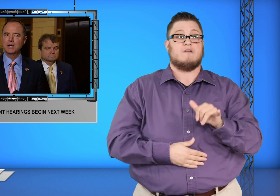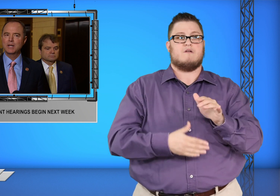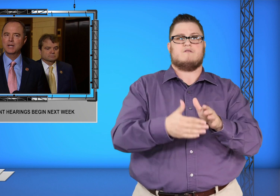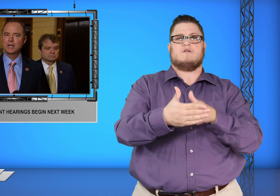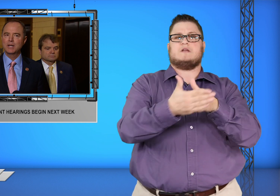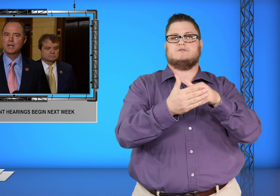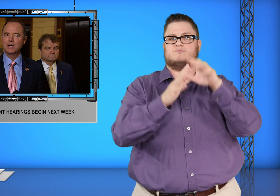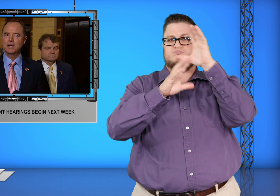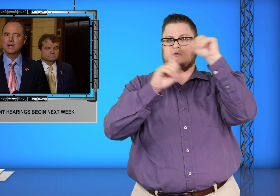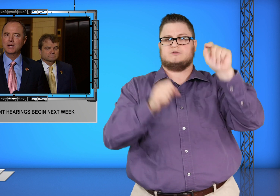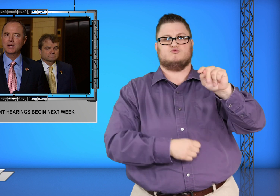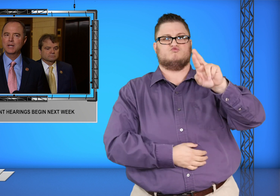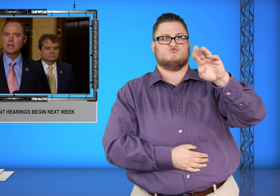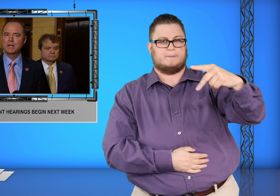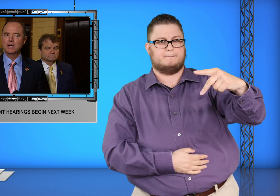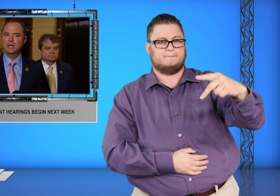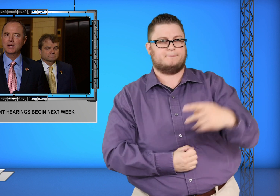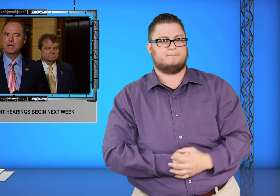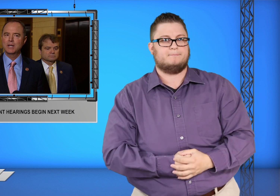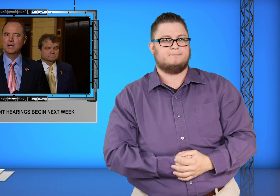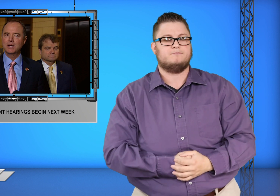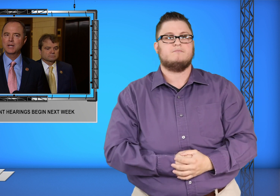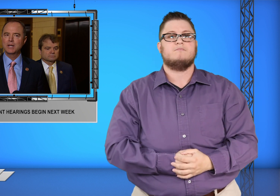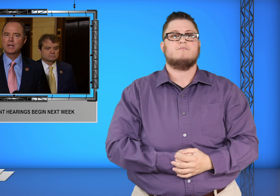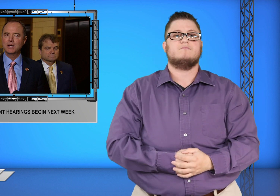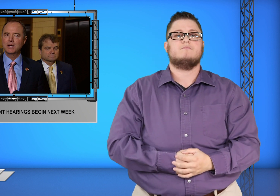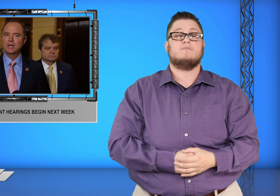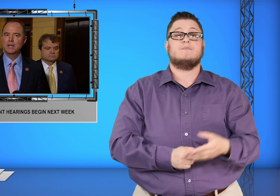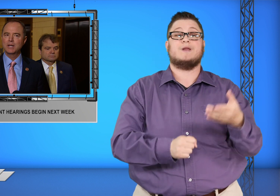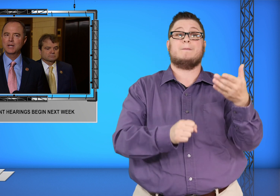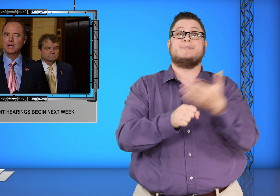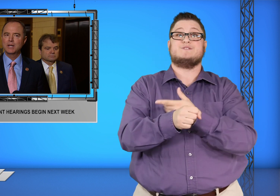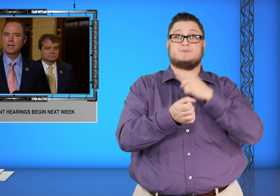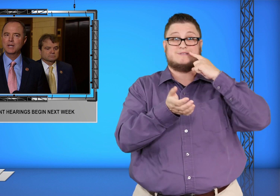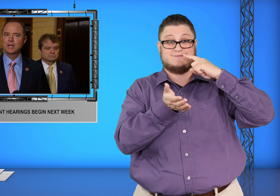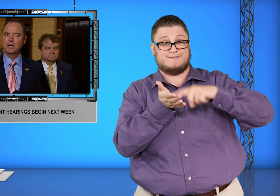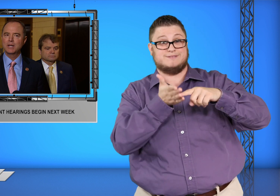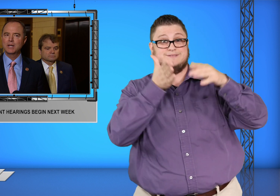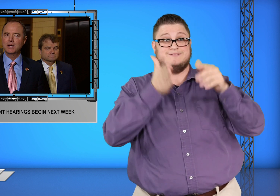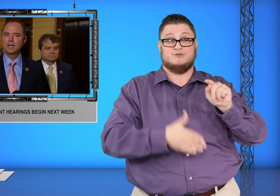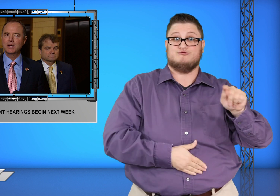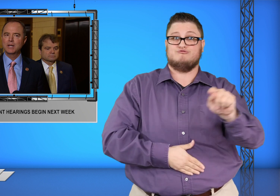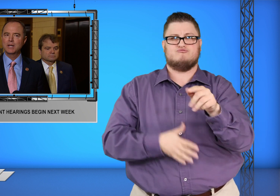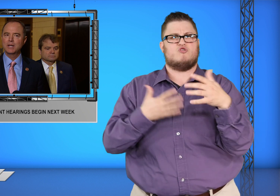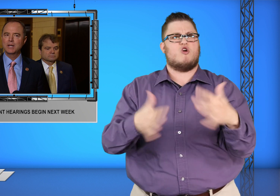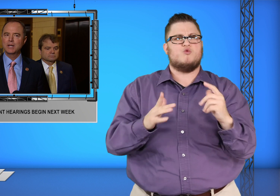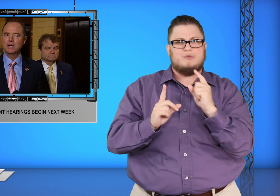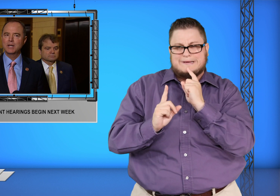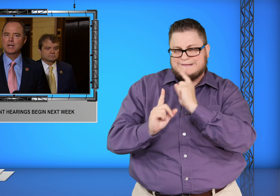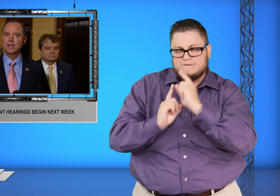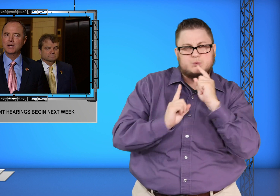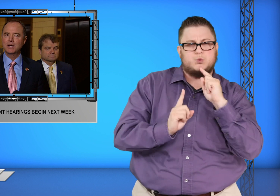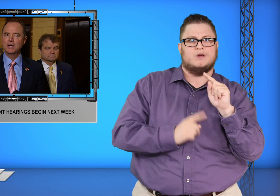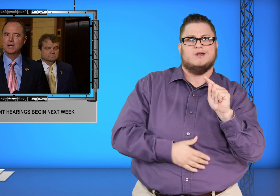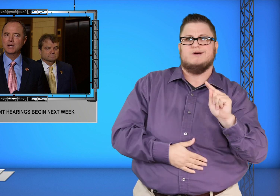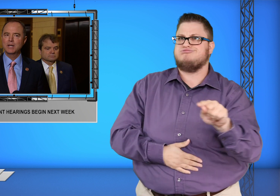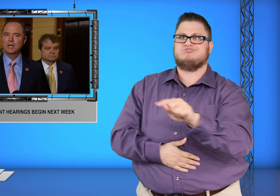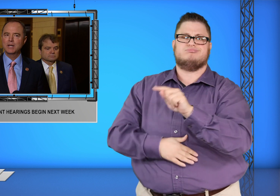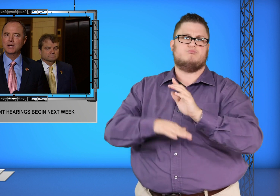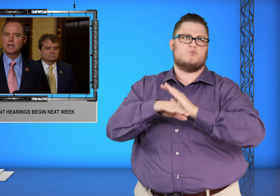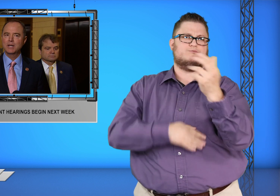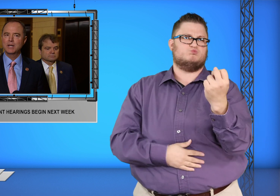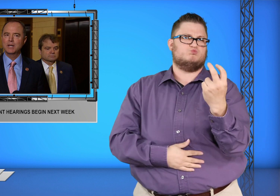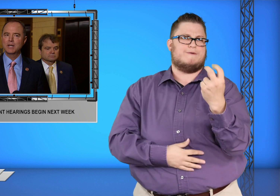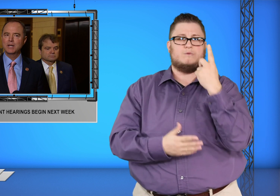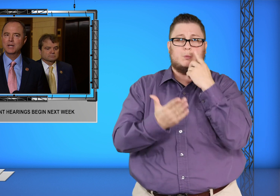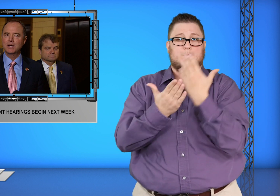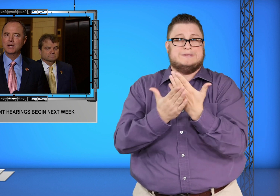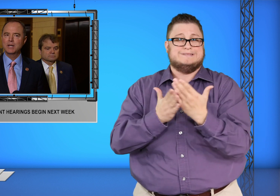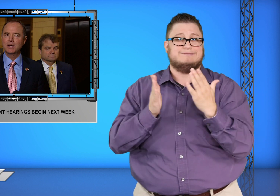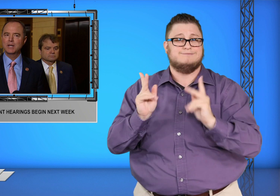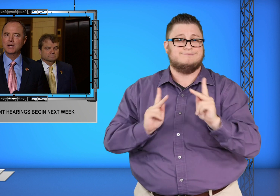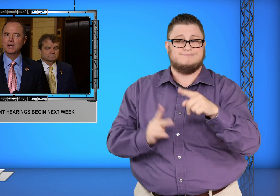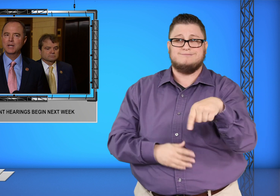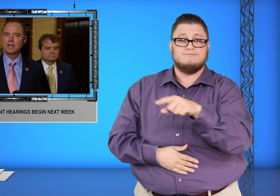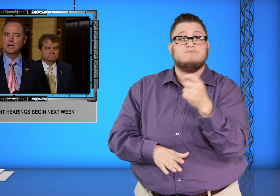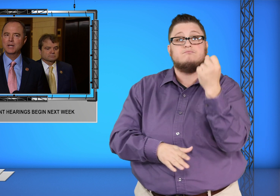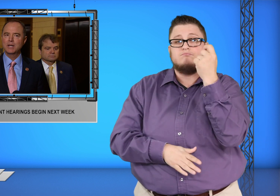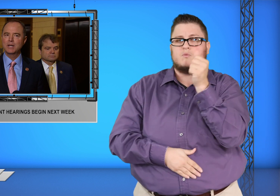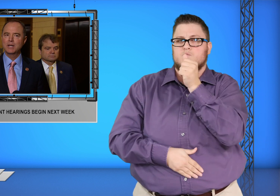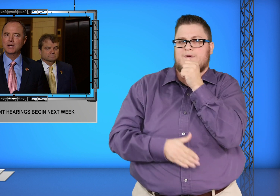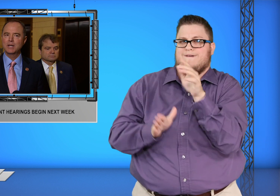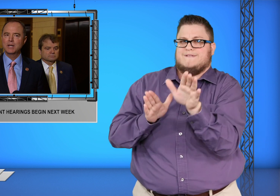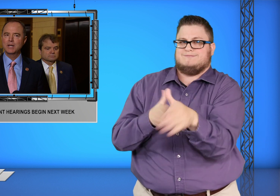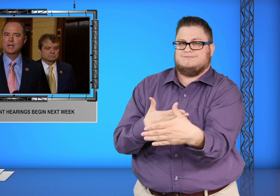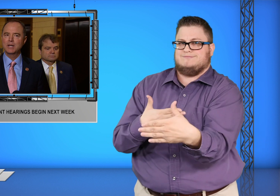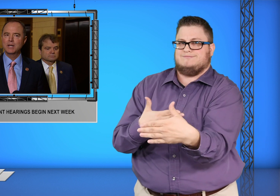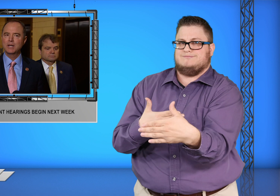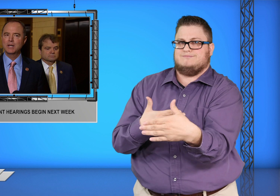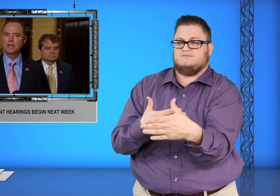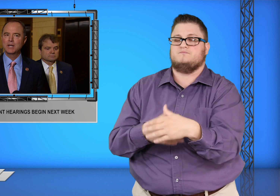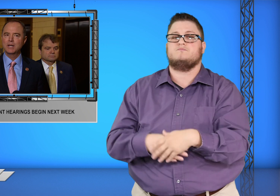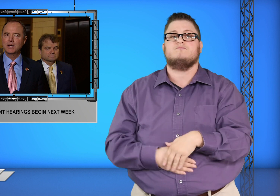Impeachment investigators have already heard from more than a dozen witnesses behind closed-doors,